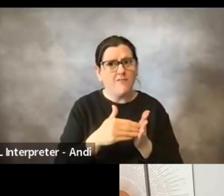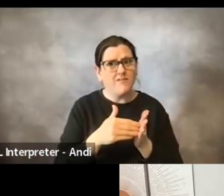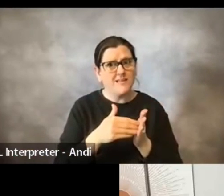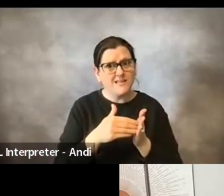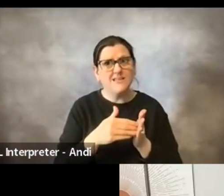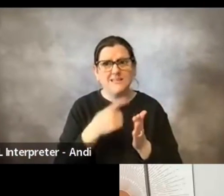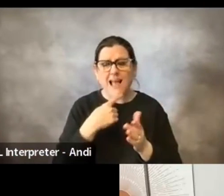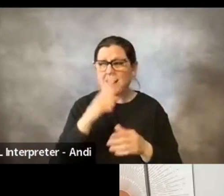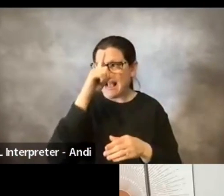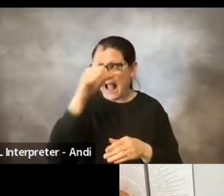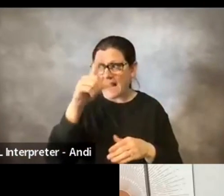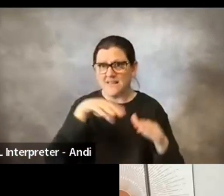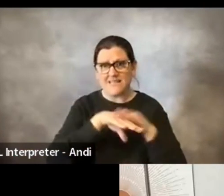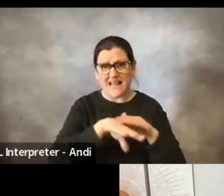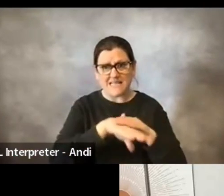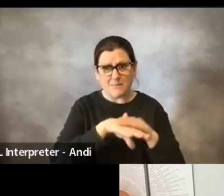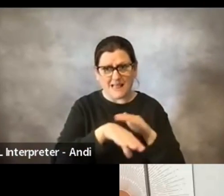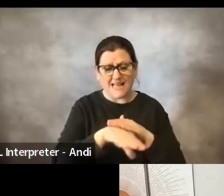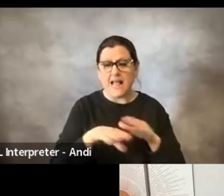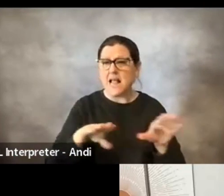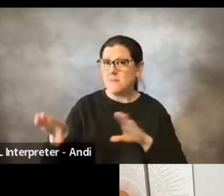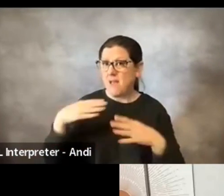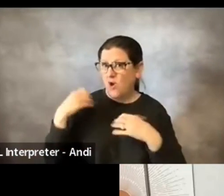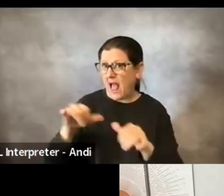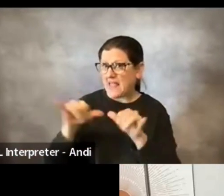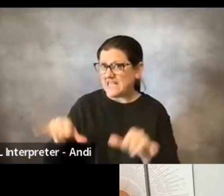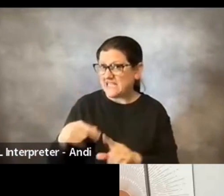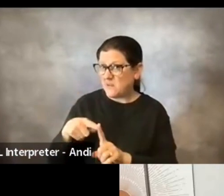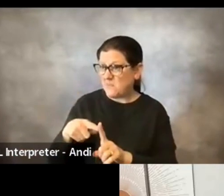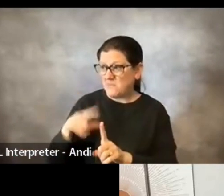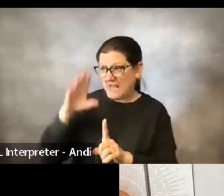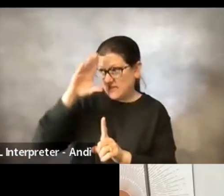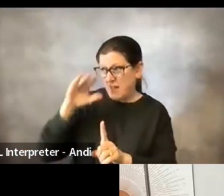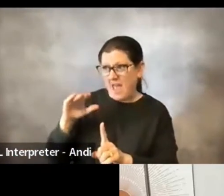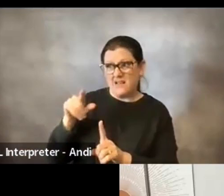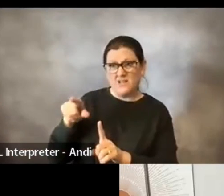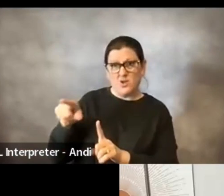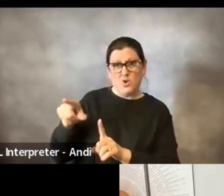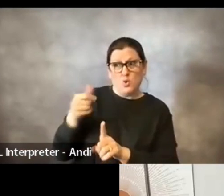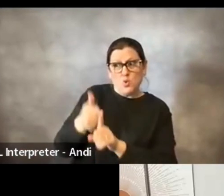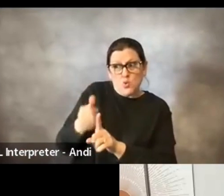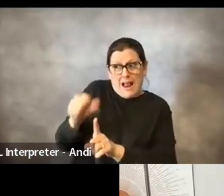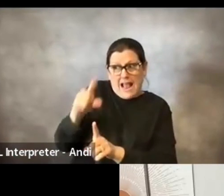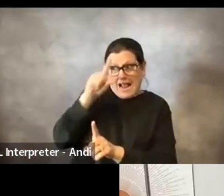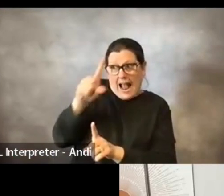accessibility in the behavioral health system, it's an expectation that you can cognitively participate at a